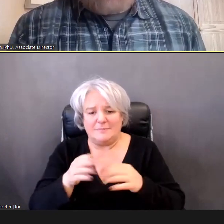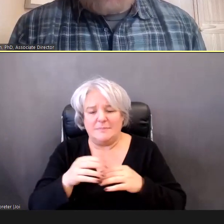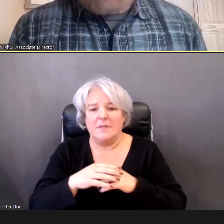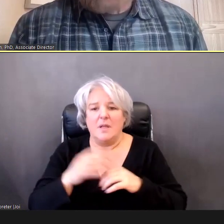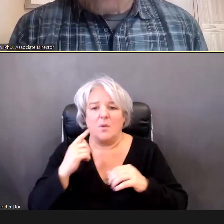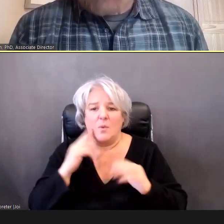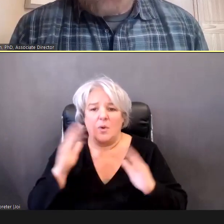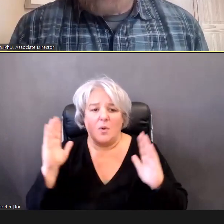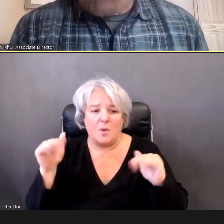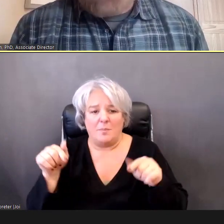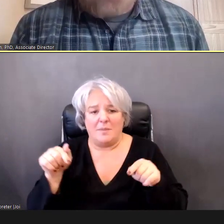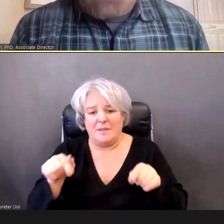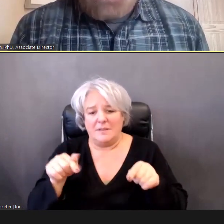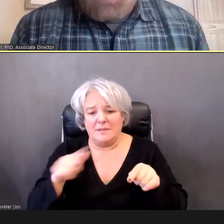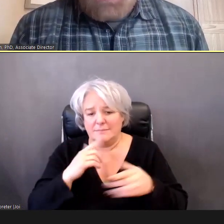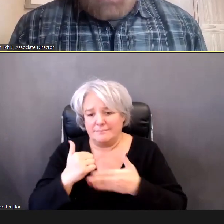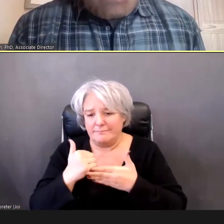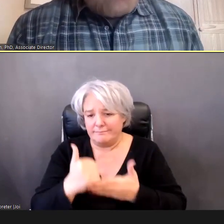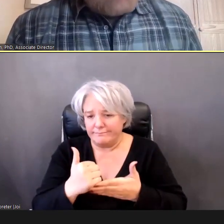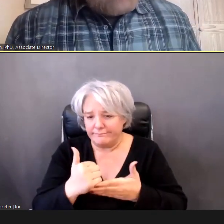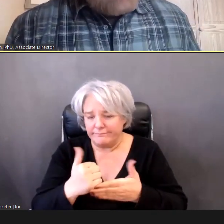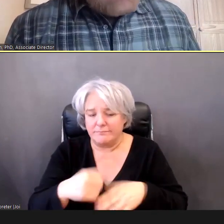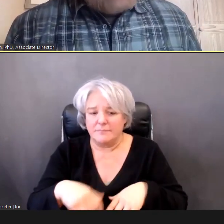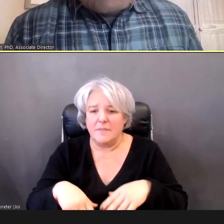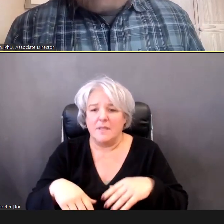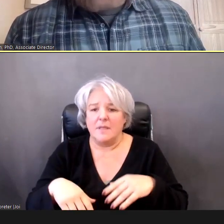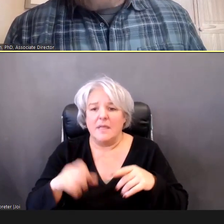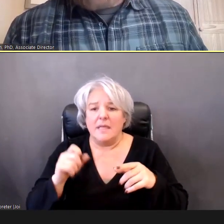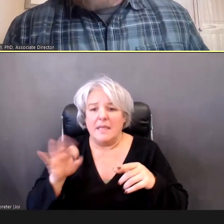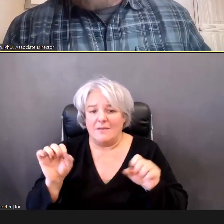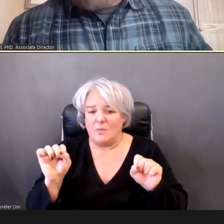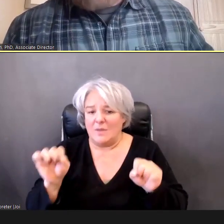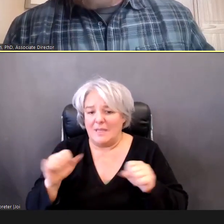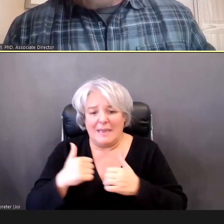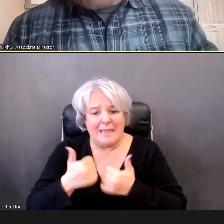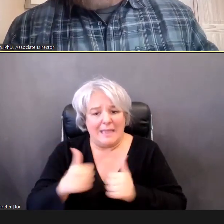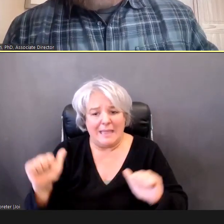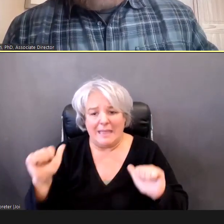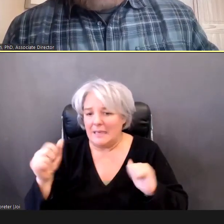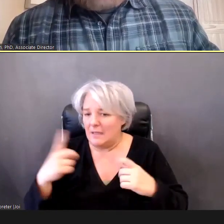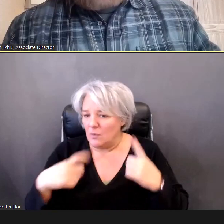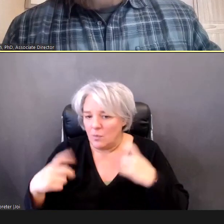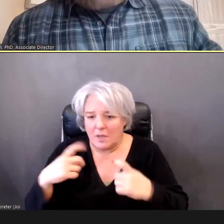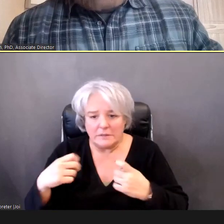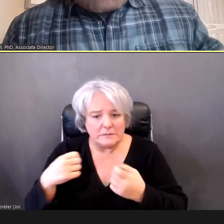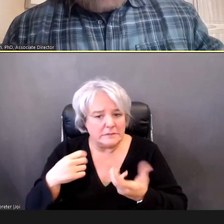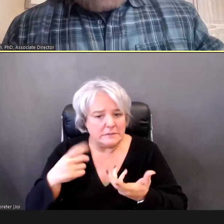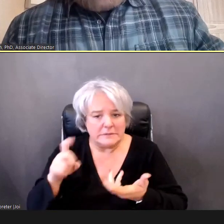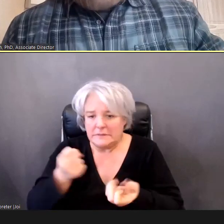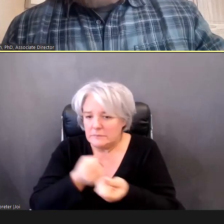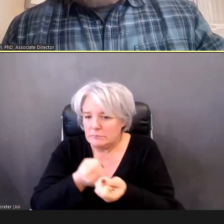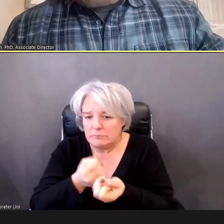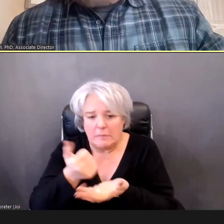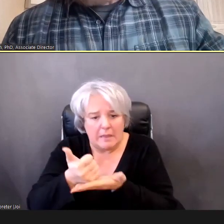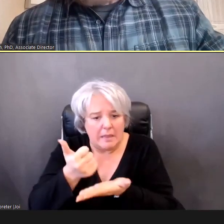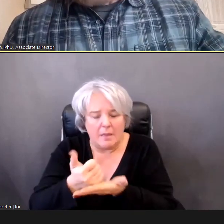this has been helpful um if we can be a